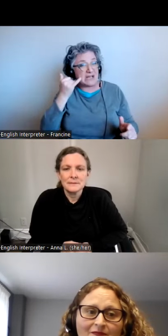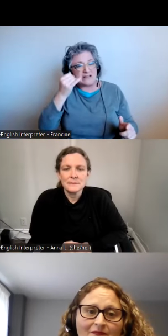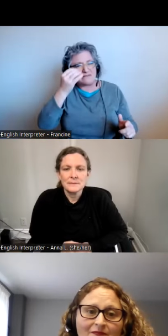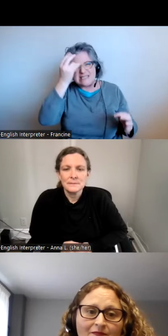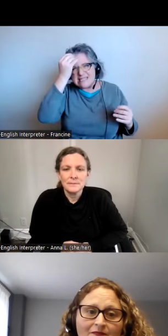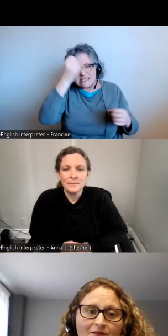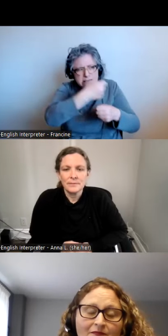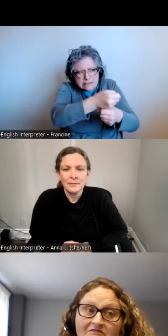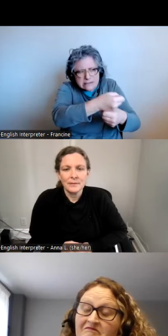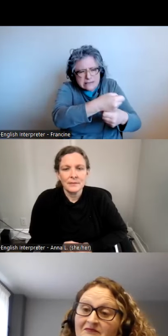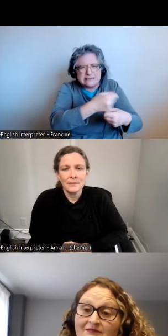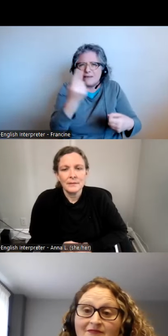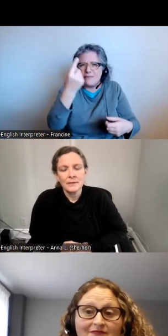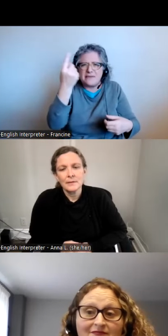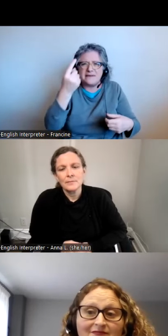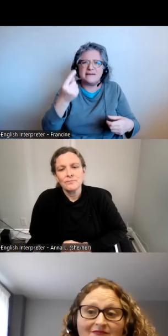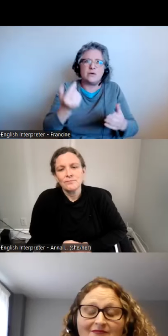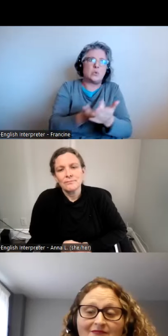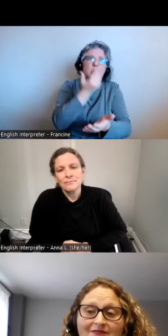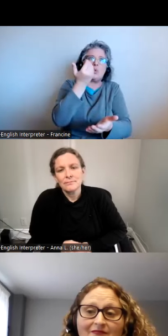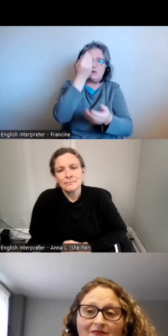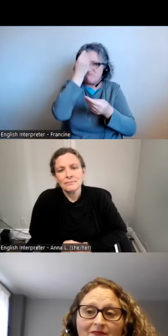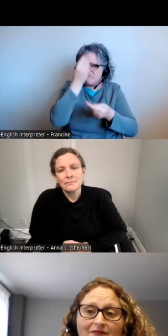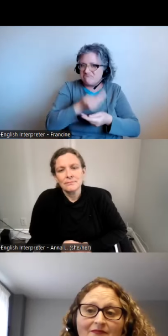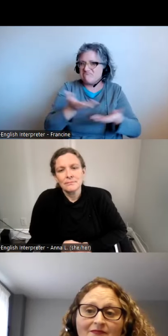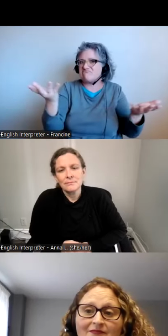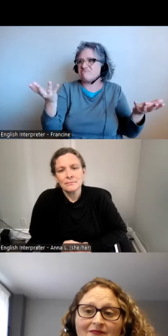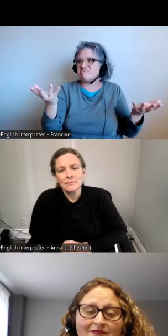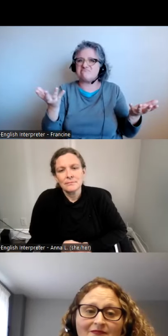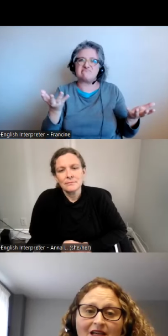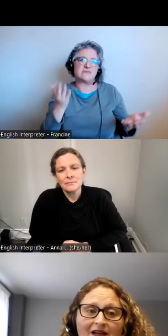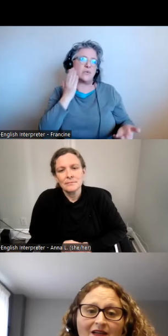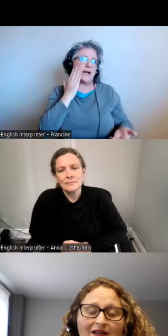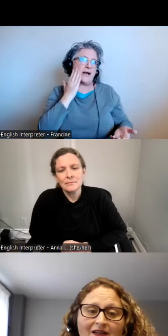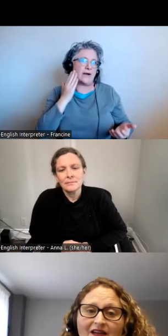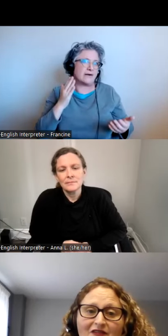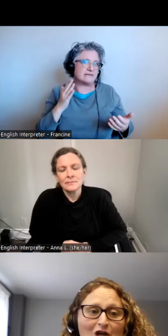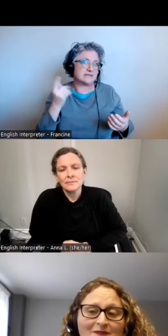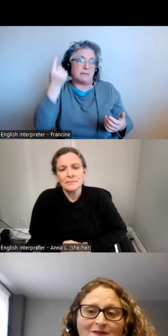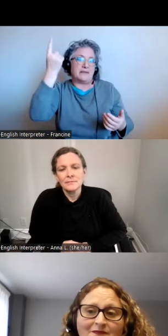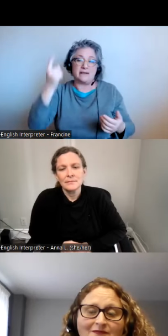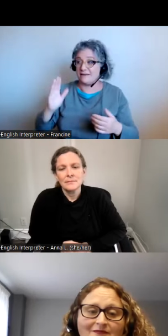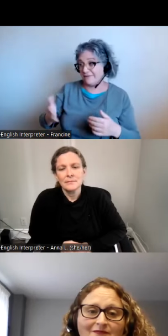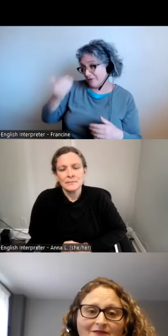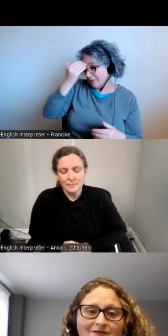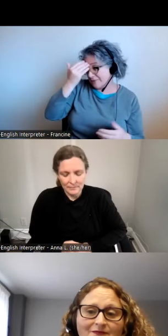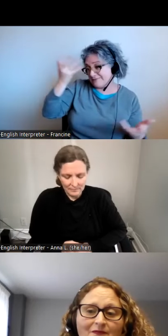the word that it's coming, because we'll get in trouble, for sure. I wouldn't be surprised if something is